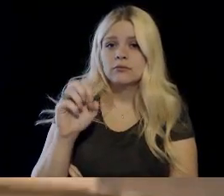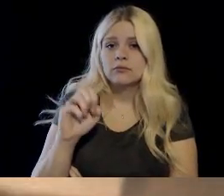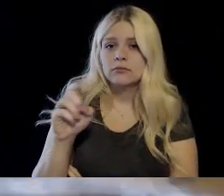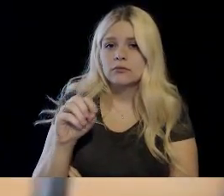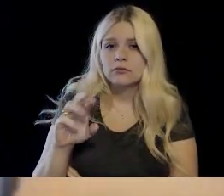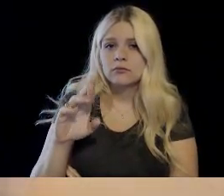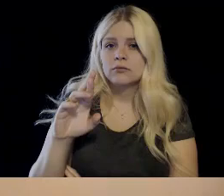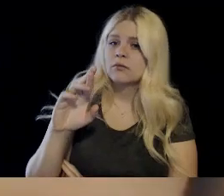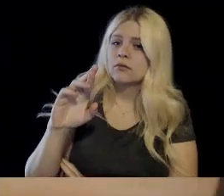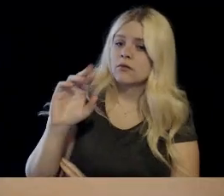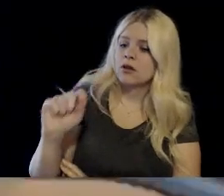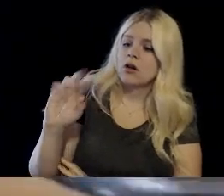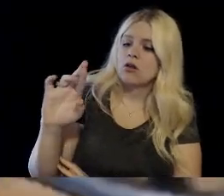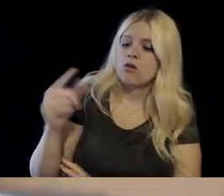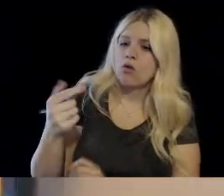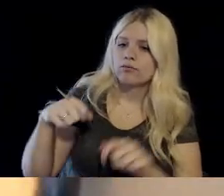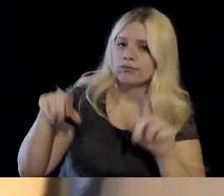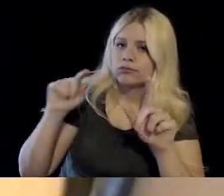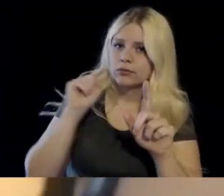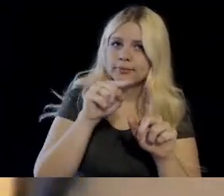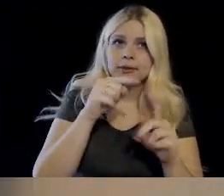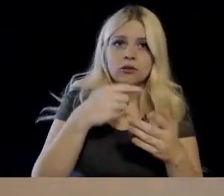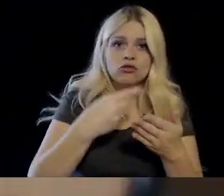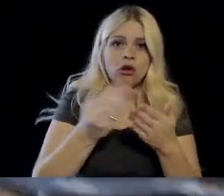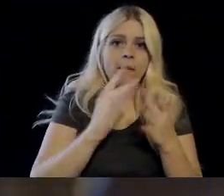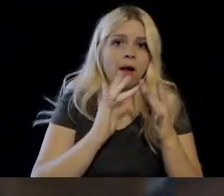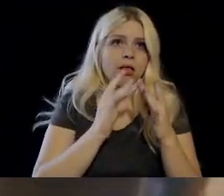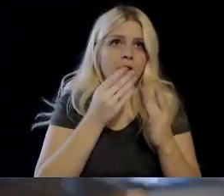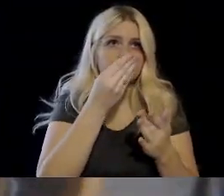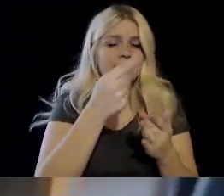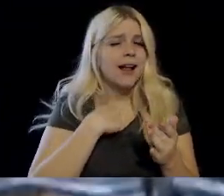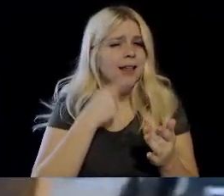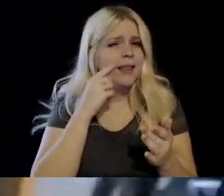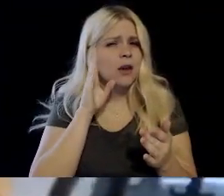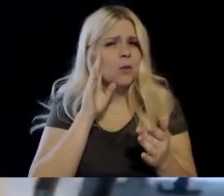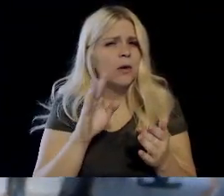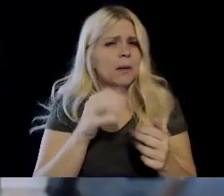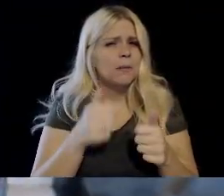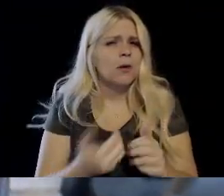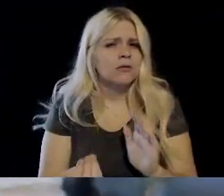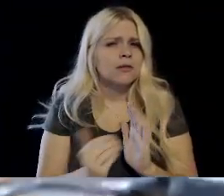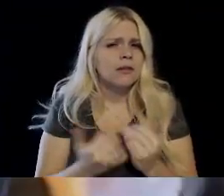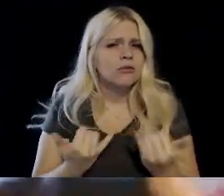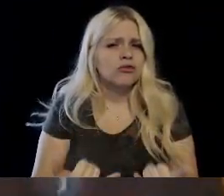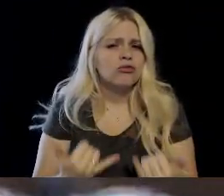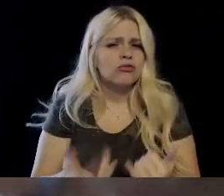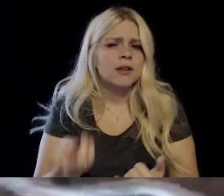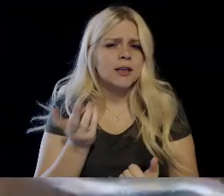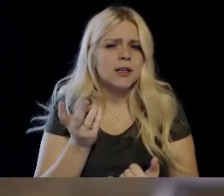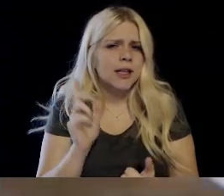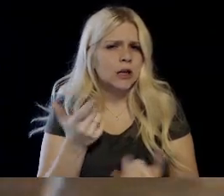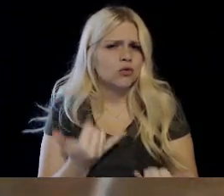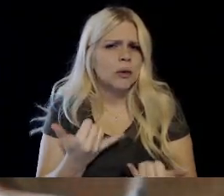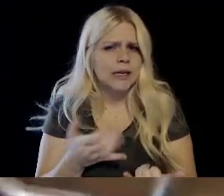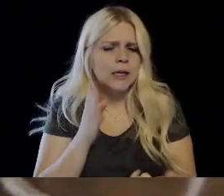probably later today. It looks like, um, looks like Michelle's adding some more color.